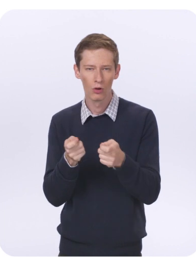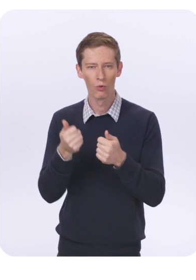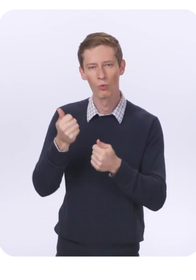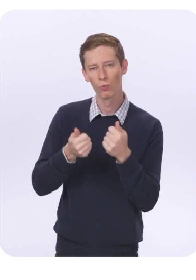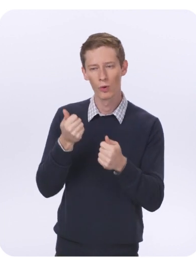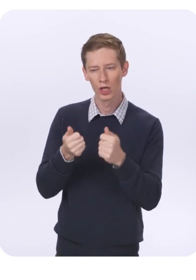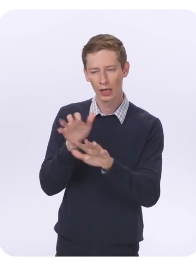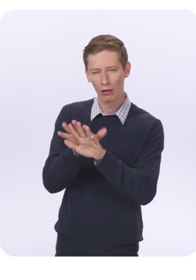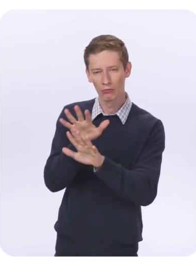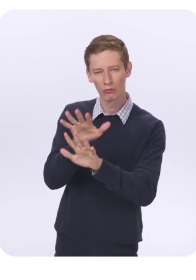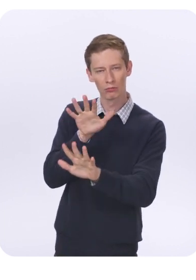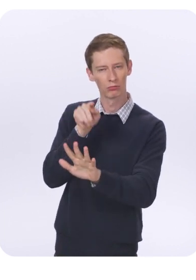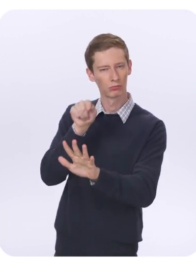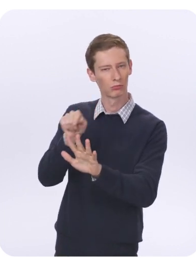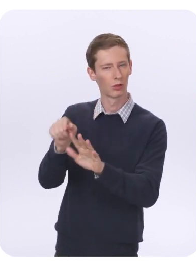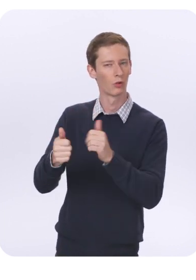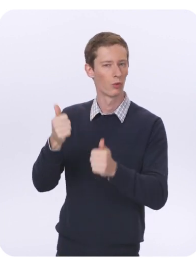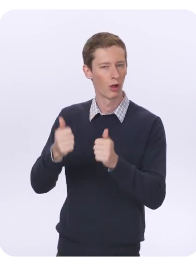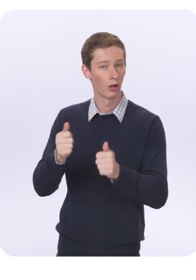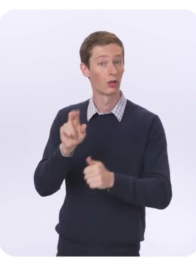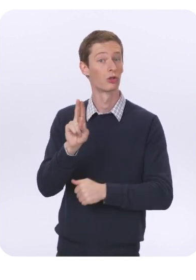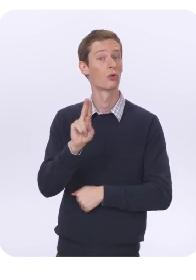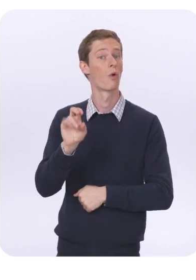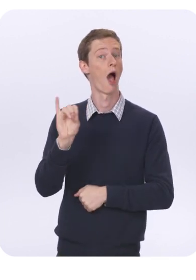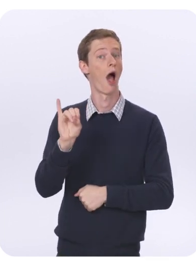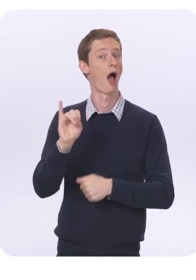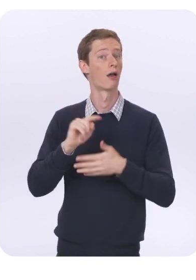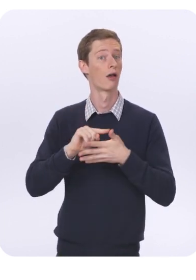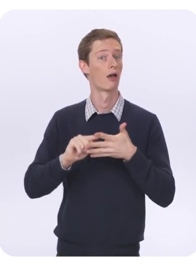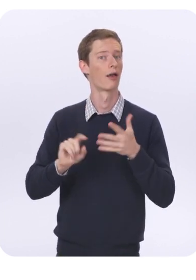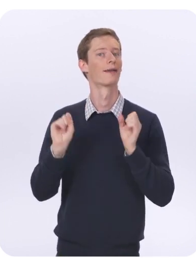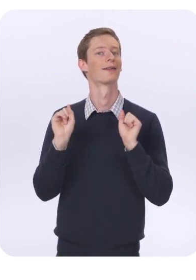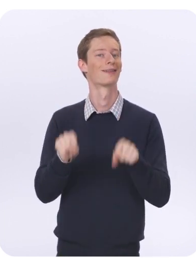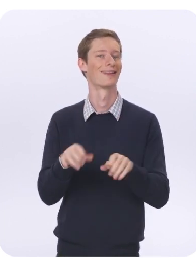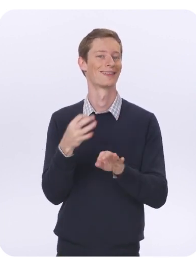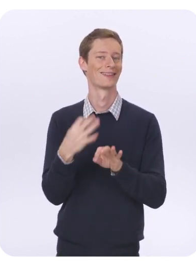can simply be passed via another layer already scaled to size the buffer,